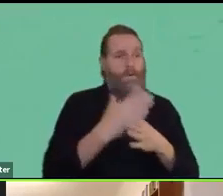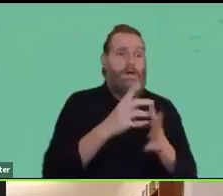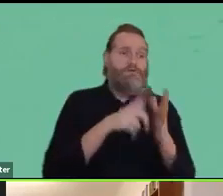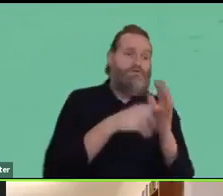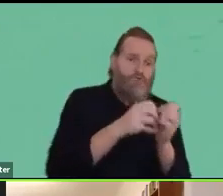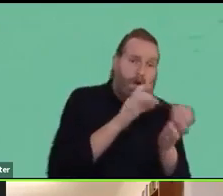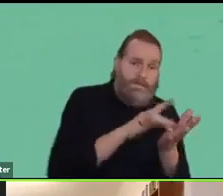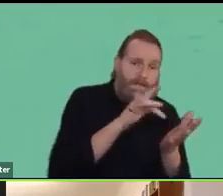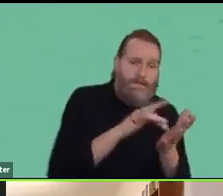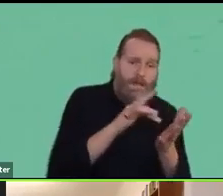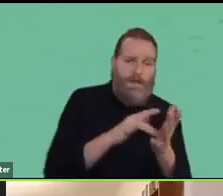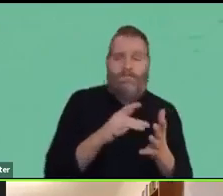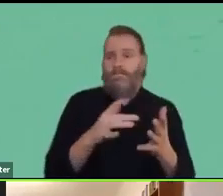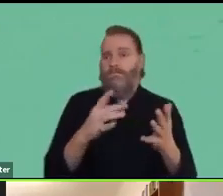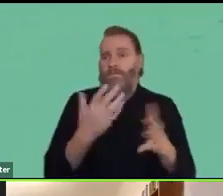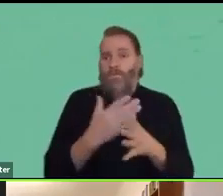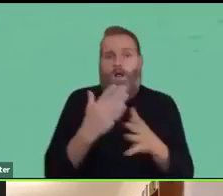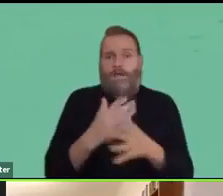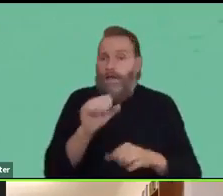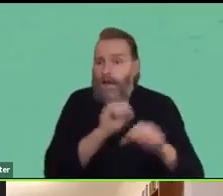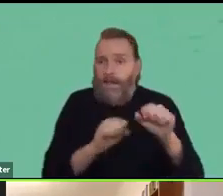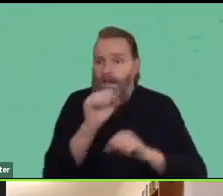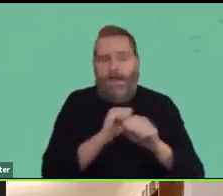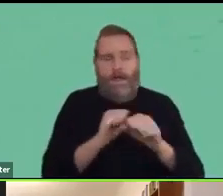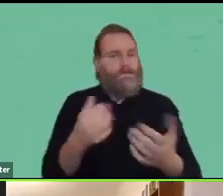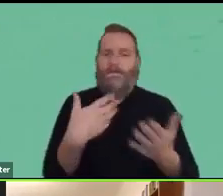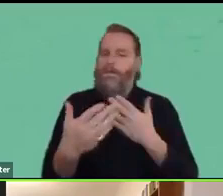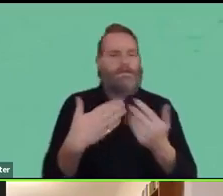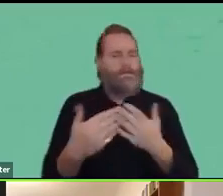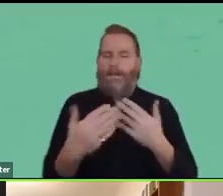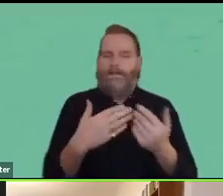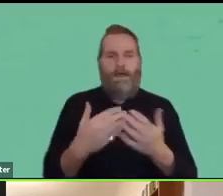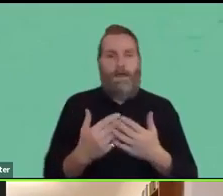decent pay rises not to have our living standards cut at such a dreadful time